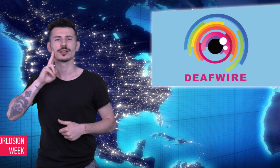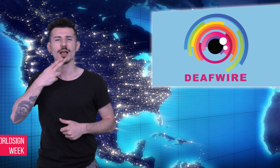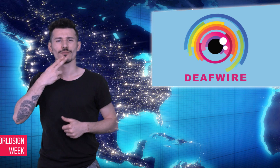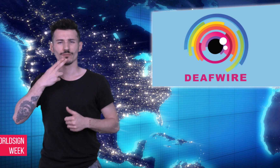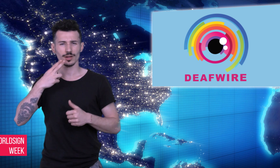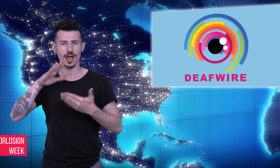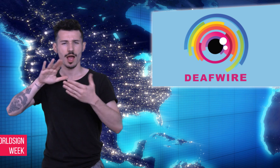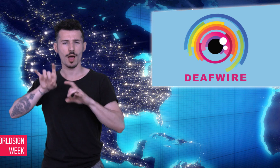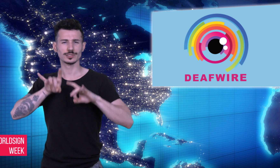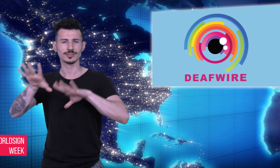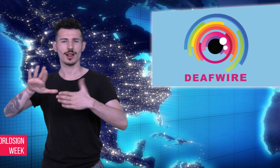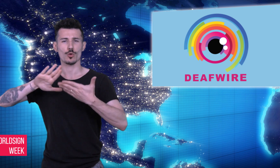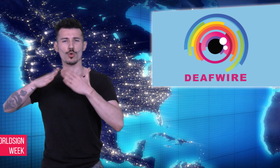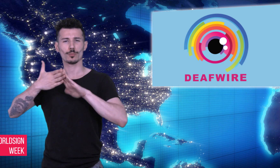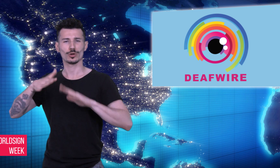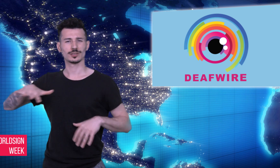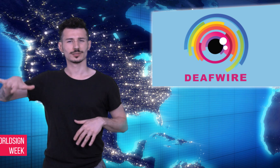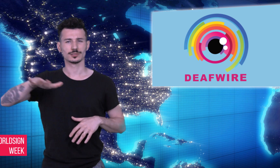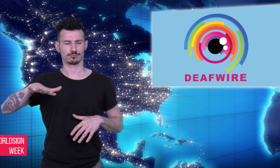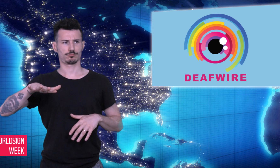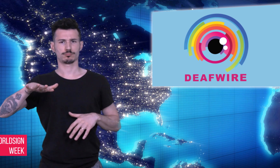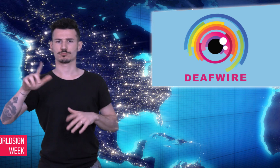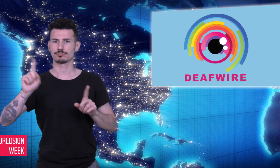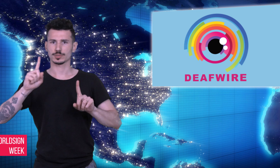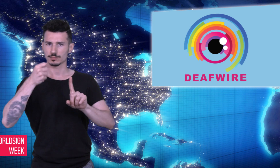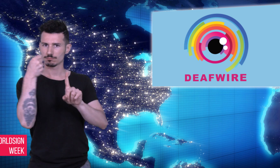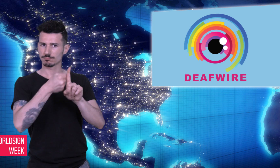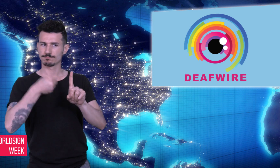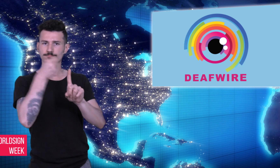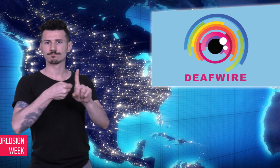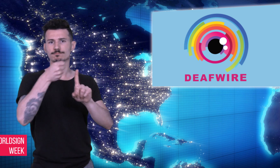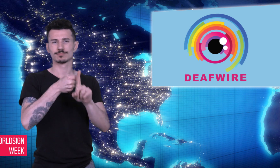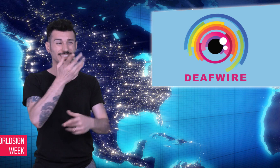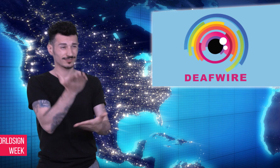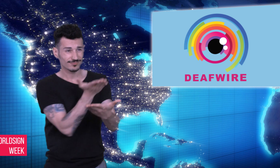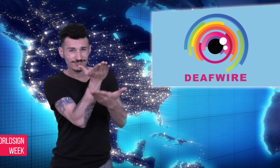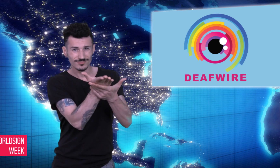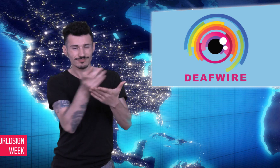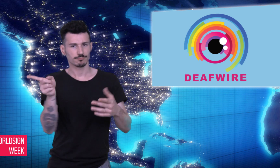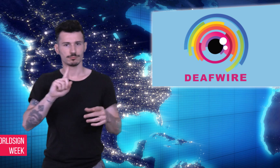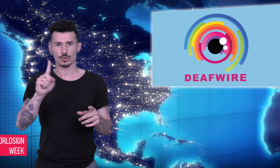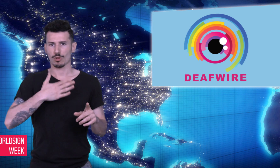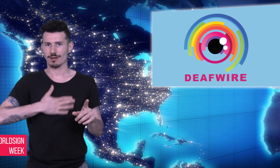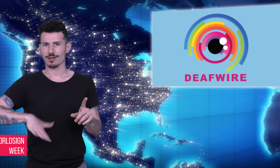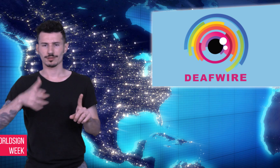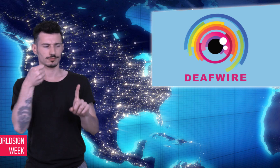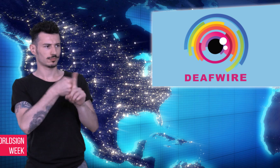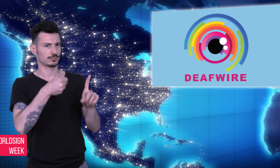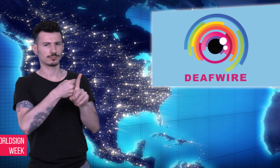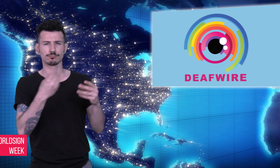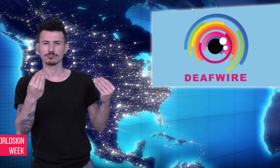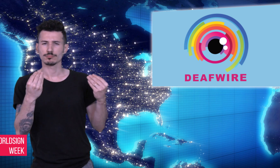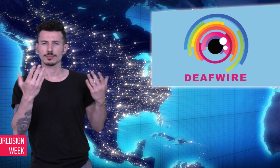Australian Deaf community is fighting this decision stating that